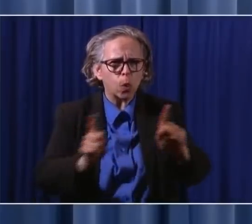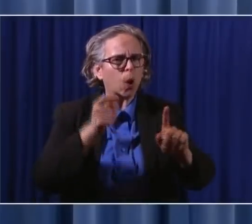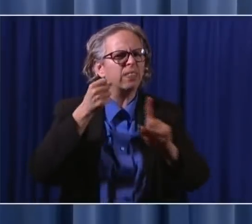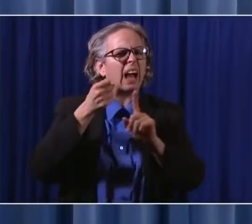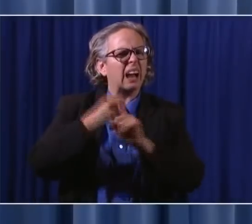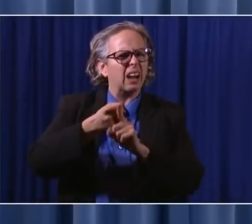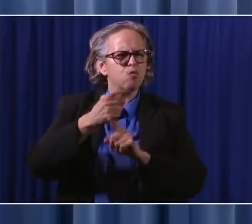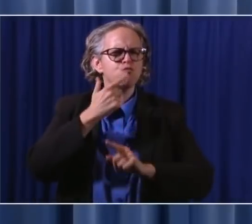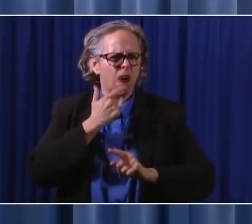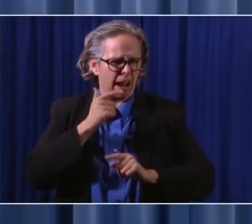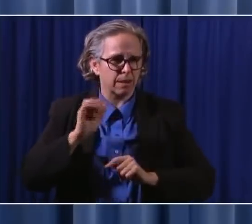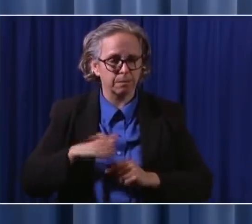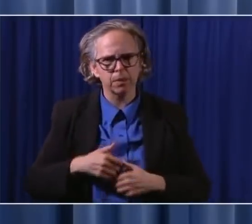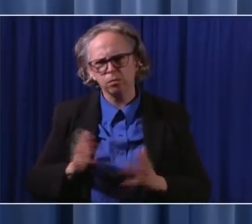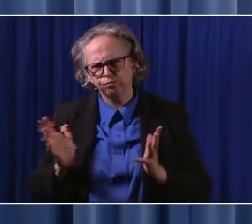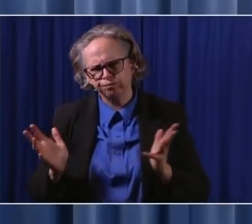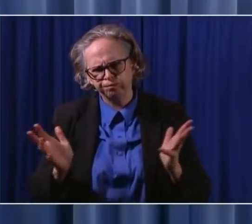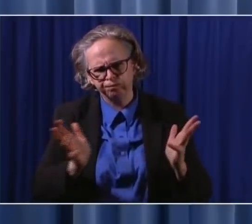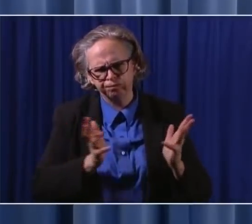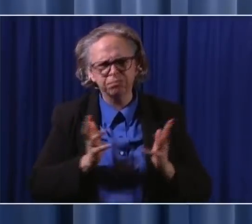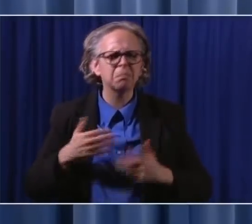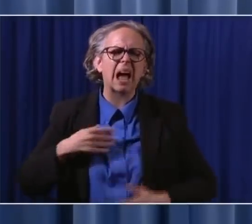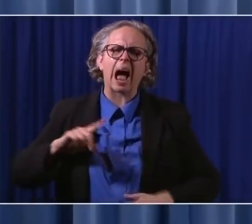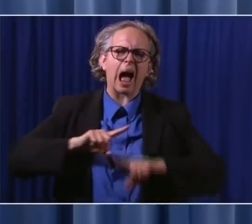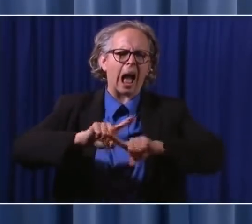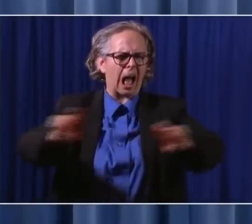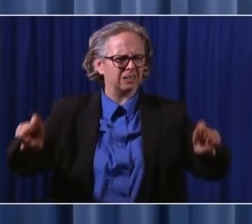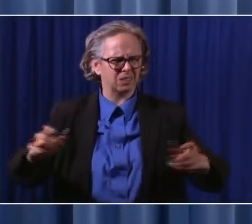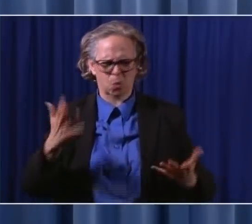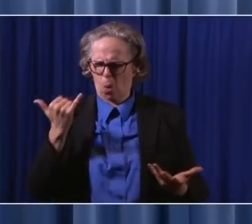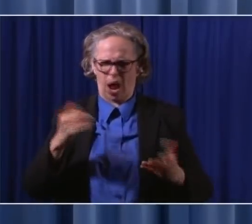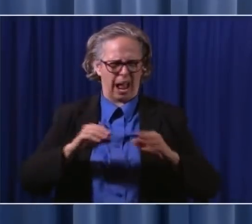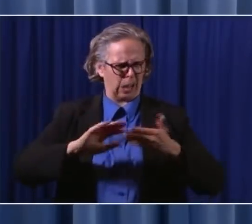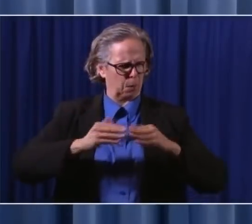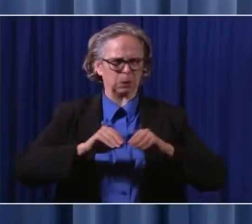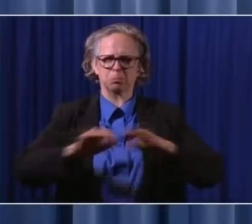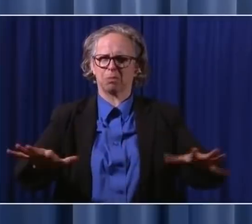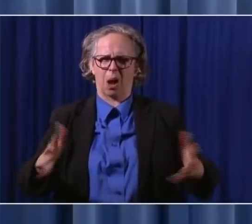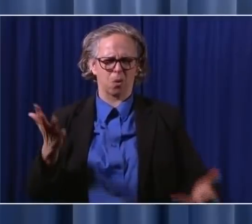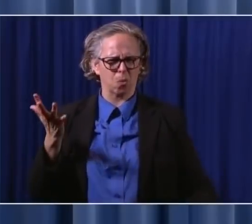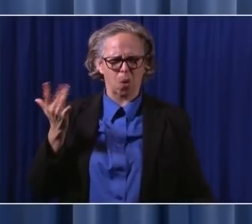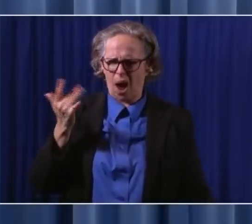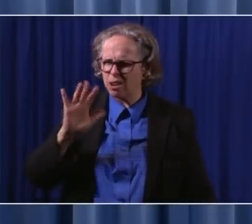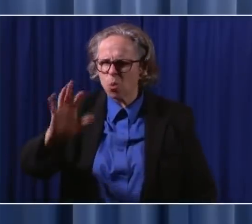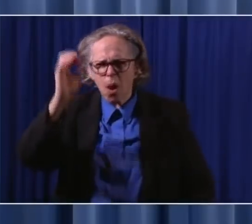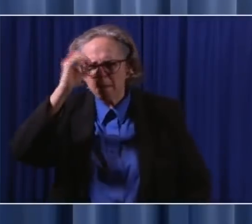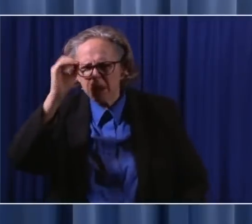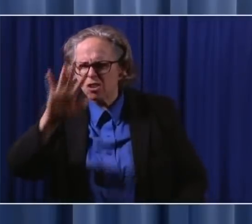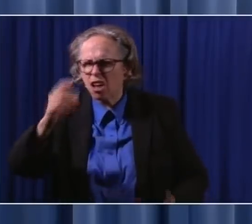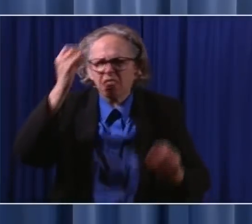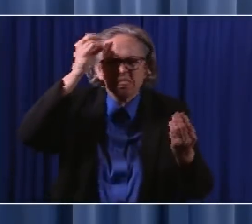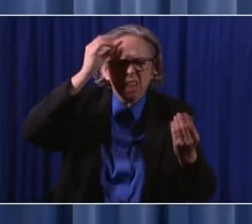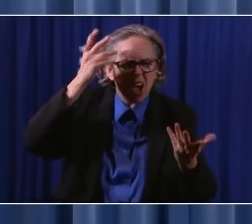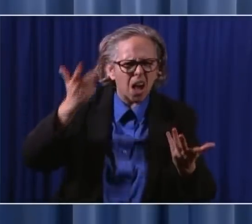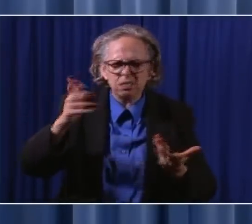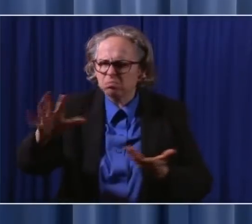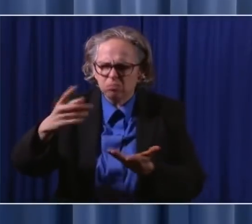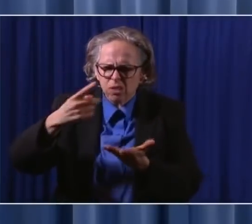COMMISSIONERS IN ALL OF THOSE SEVEN RED COUNTIES. SOME COUNTIES HAVE TWO HEALTH DEPARTMENTS.